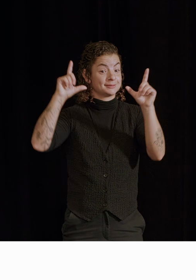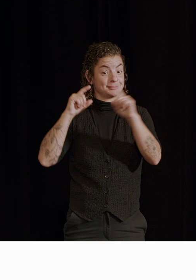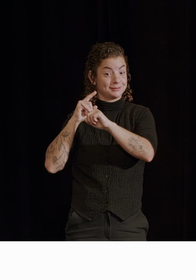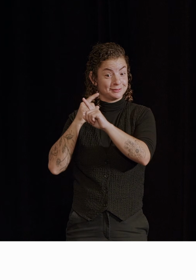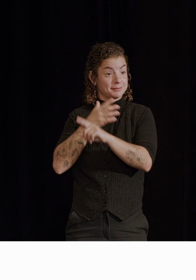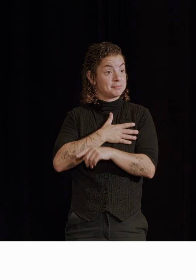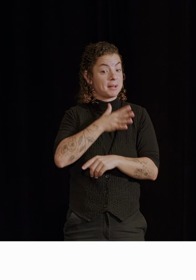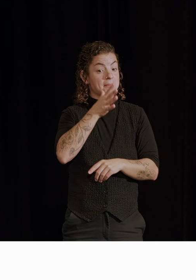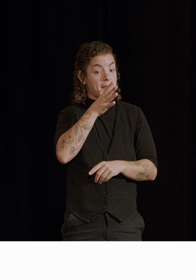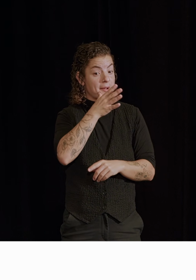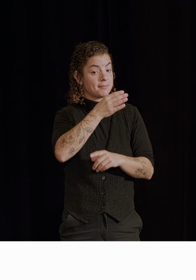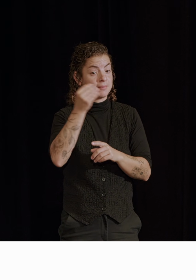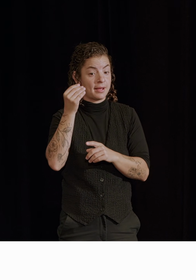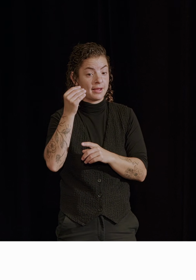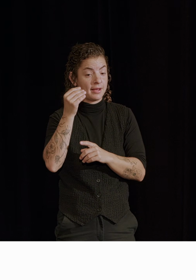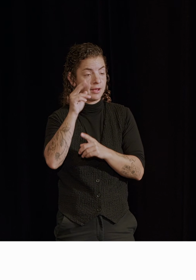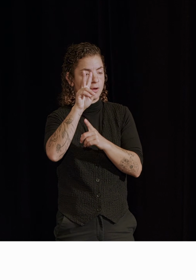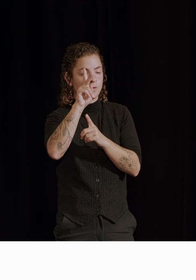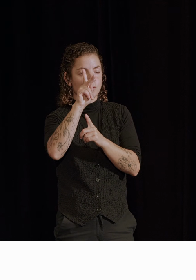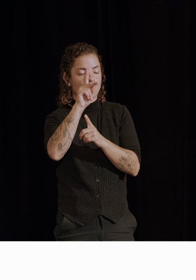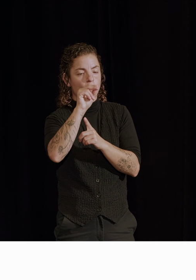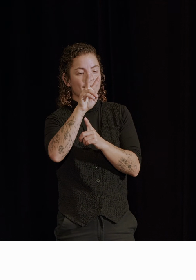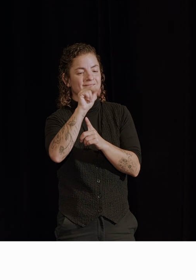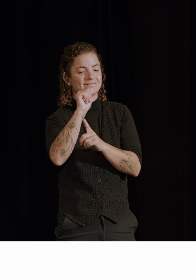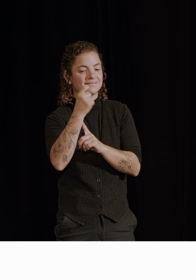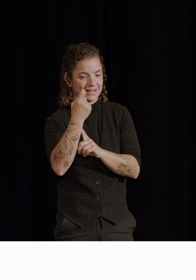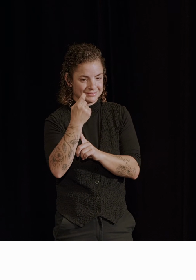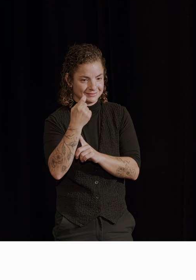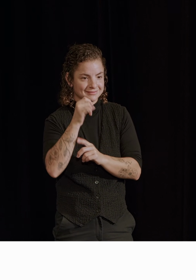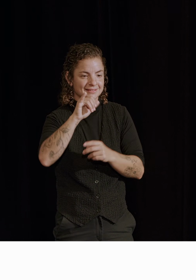In this image, Kovacs is looking towards a sign that says "Danger,